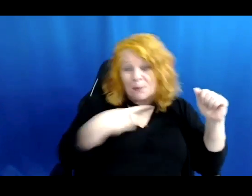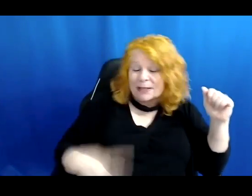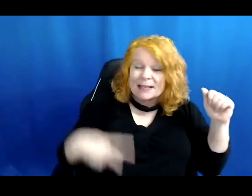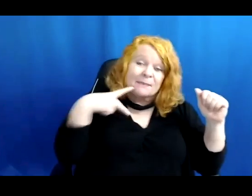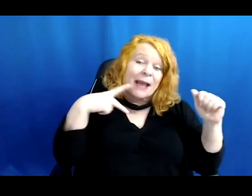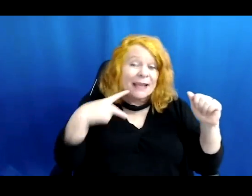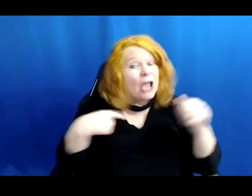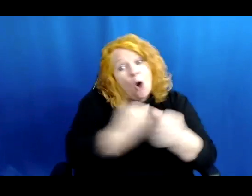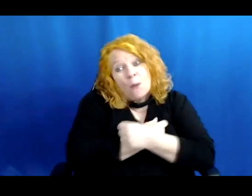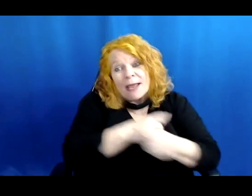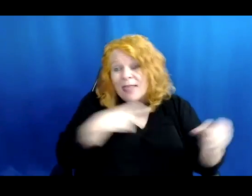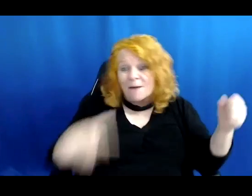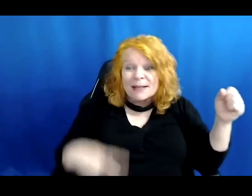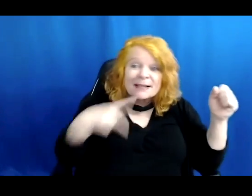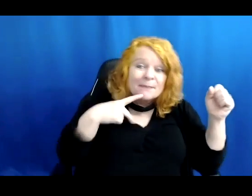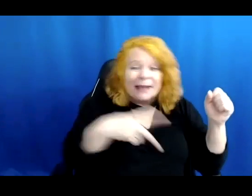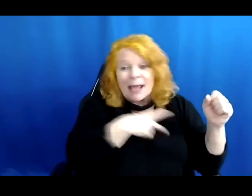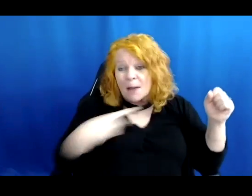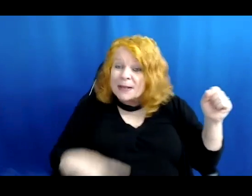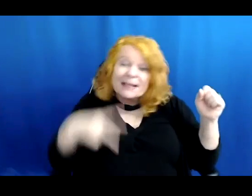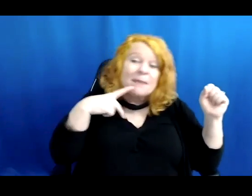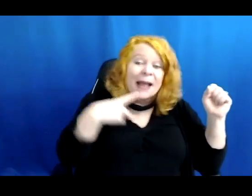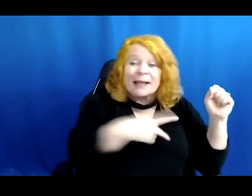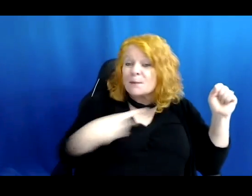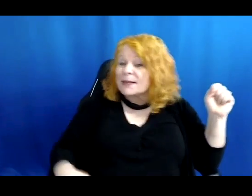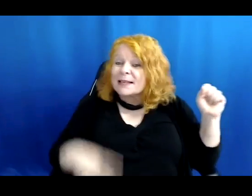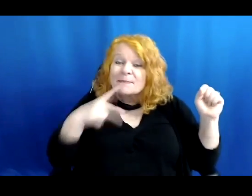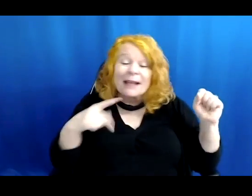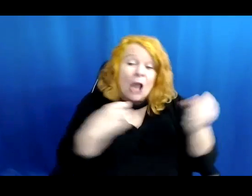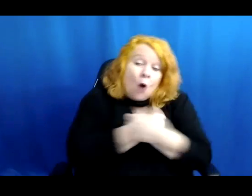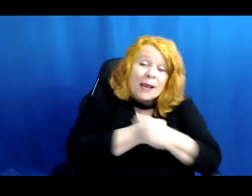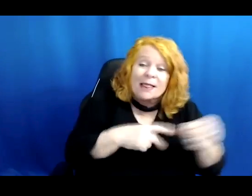Peggy. Princess Peggy, Princess Peggy, we love Princess Peggy. Princess Peggy, Princess